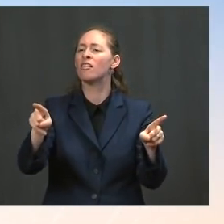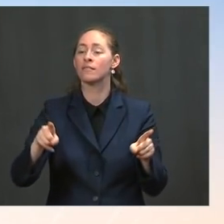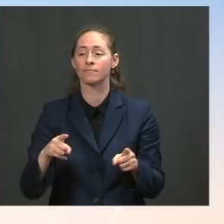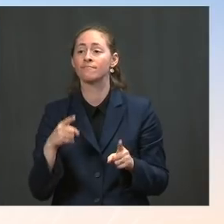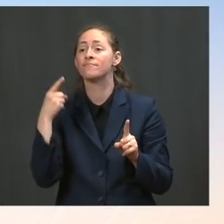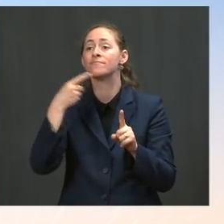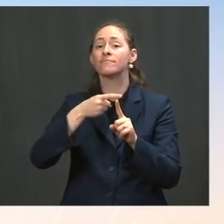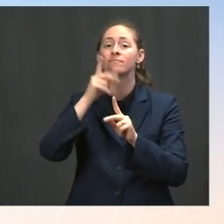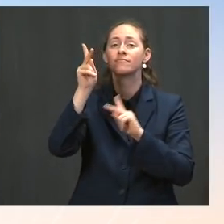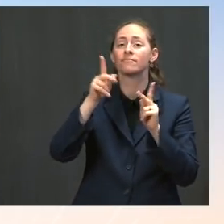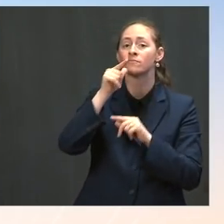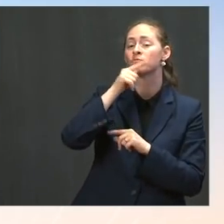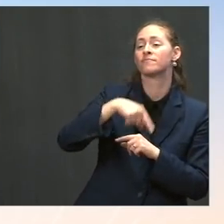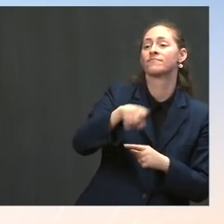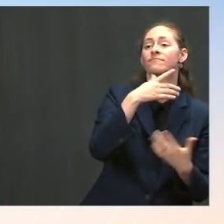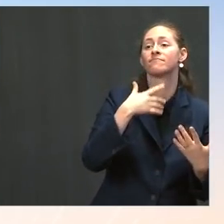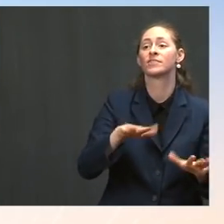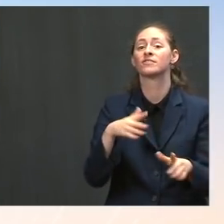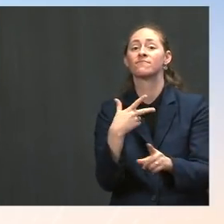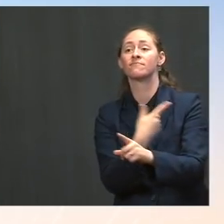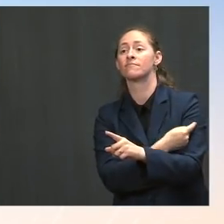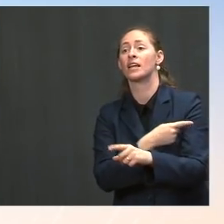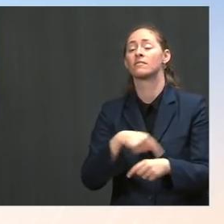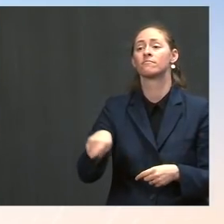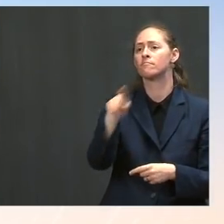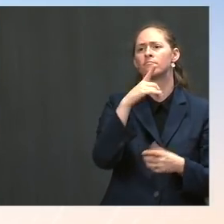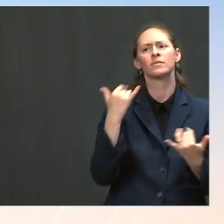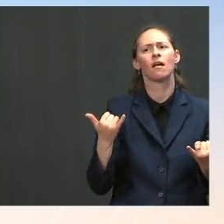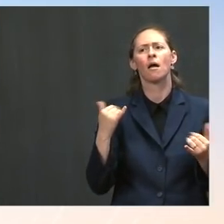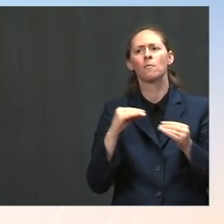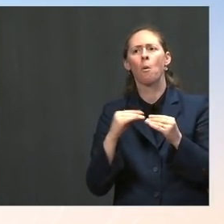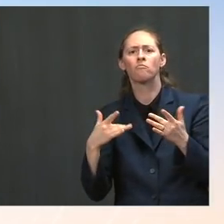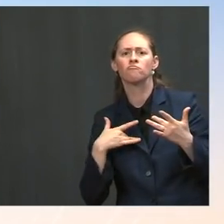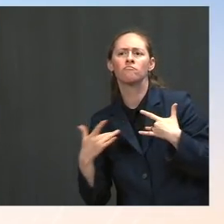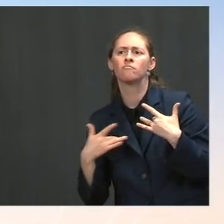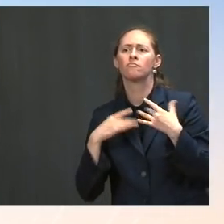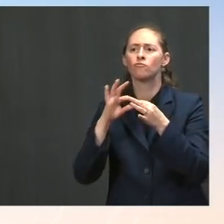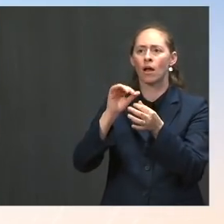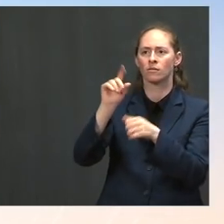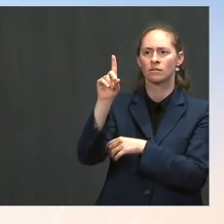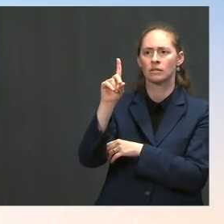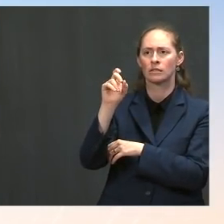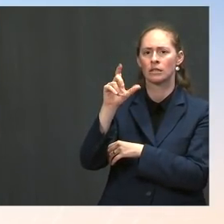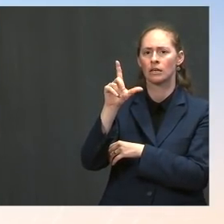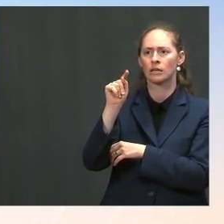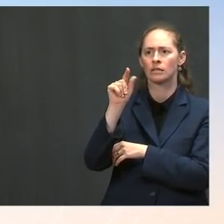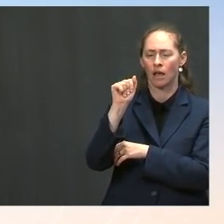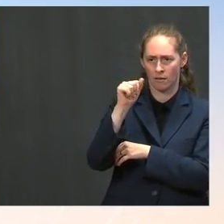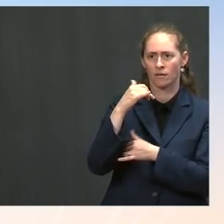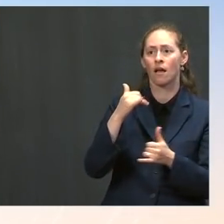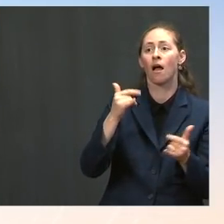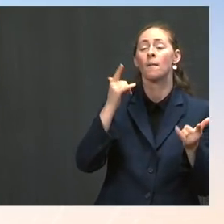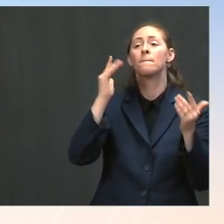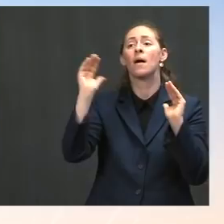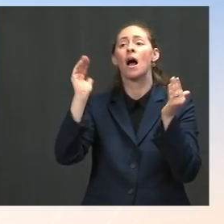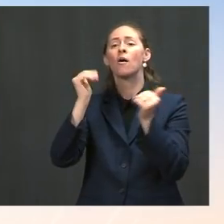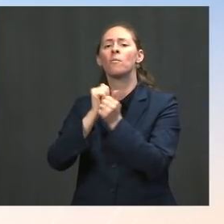were more concerned about the Delta variant than individuals who were not by a pretty large margin. So I would say part of our objective here